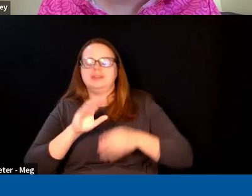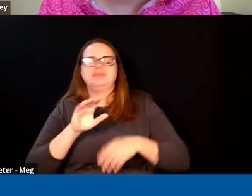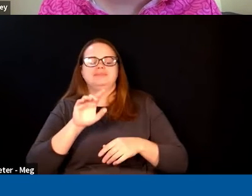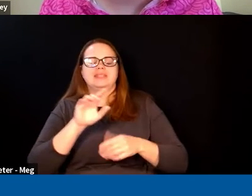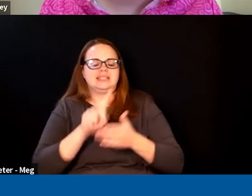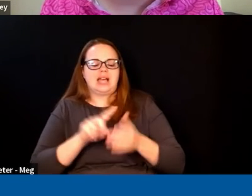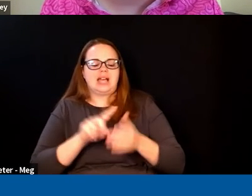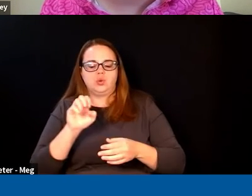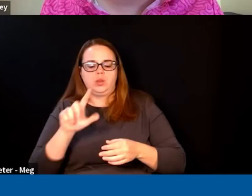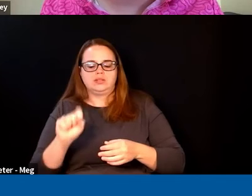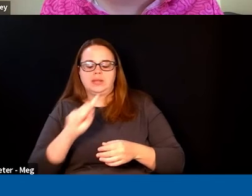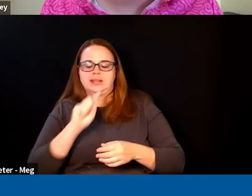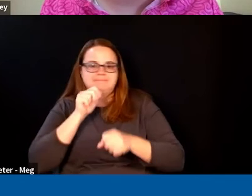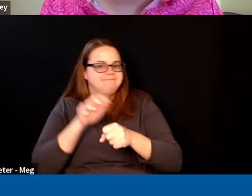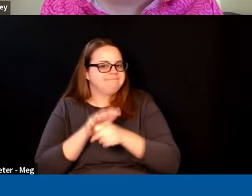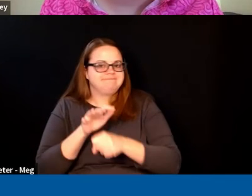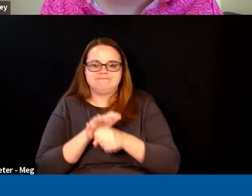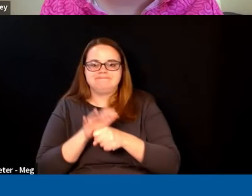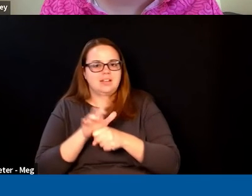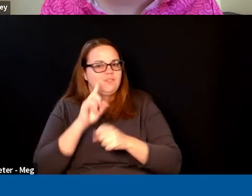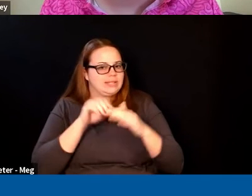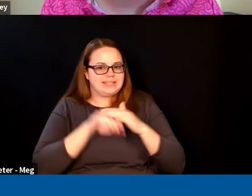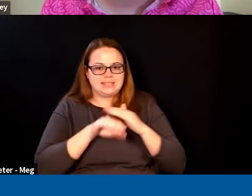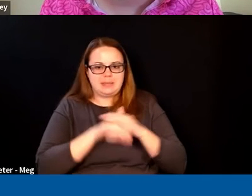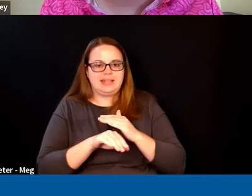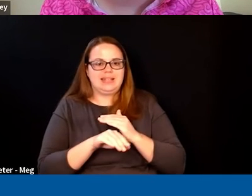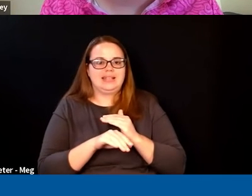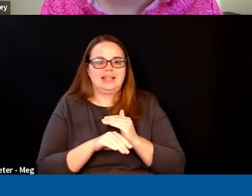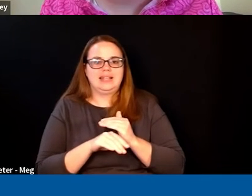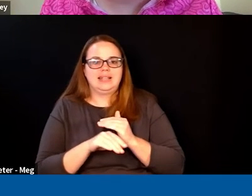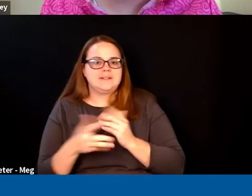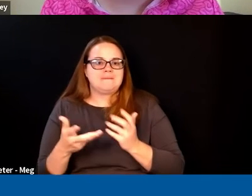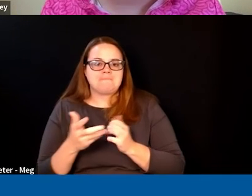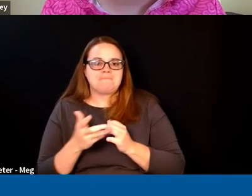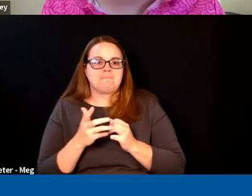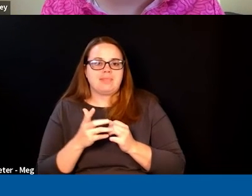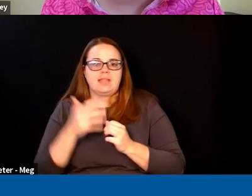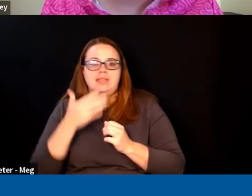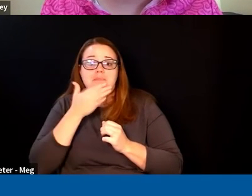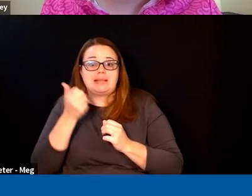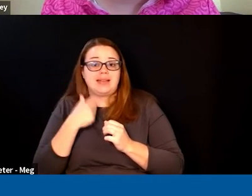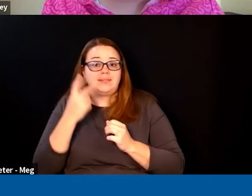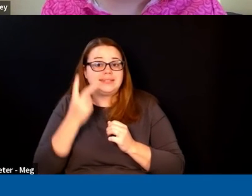when it comes to accessibility related concerns. You know, the best I've seen are annotation toolkits